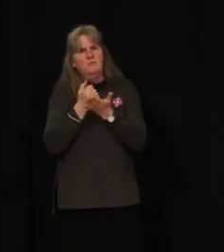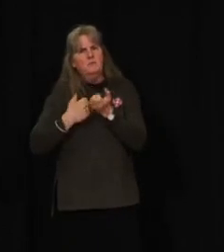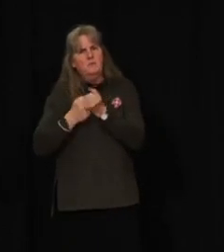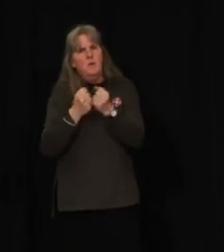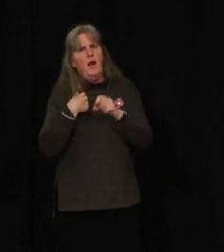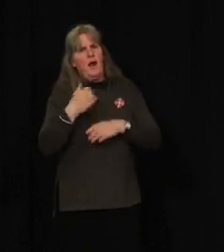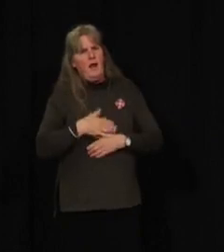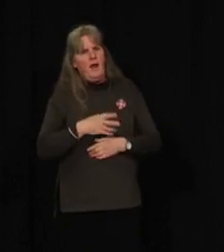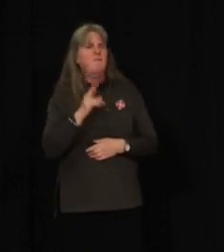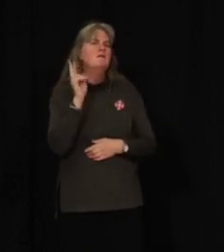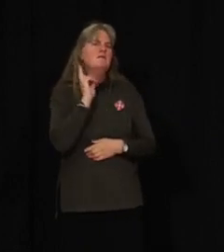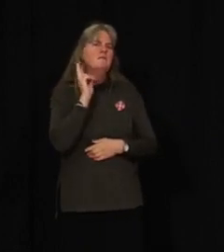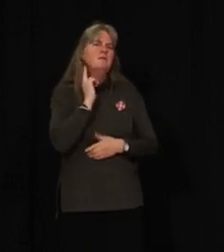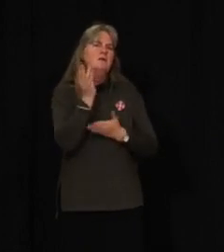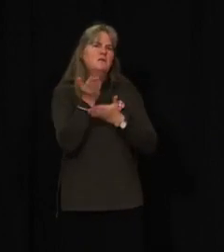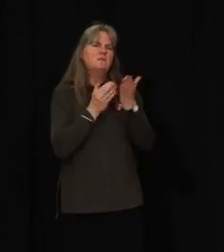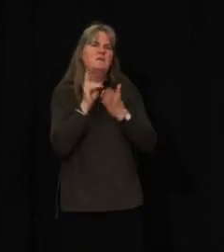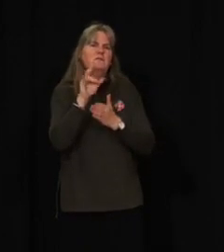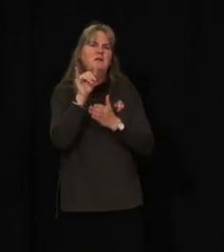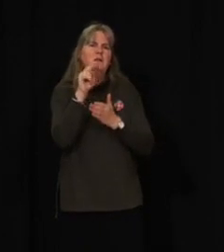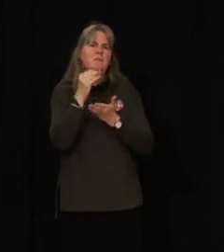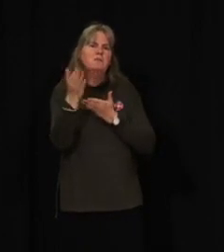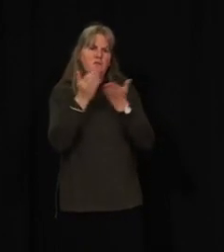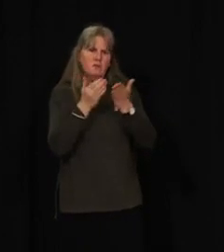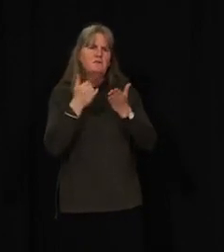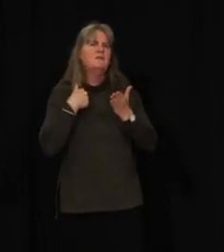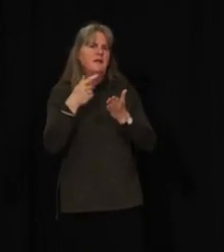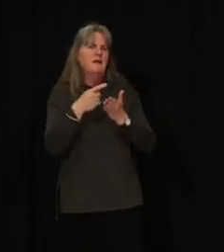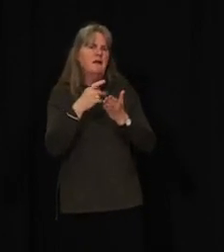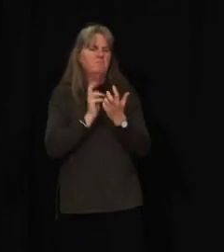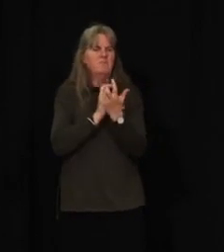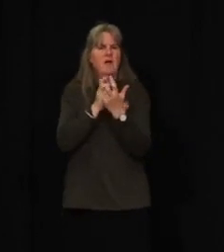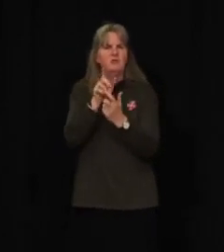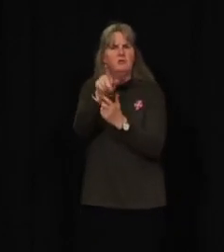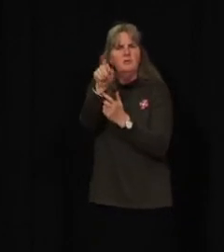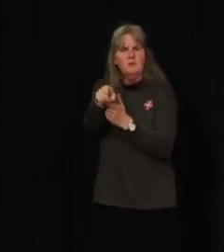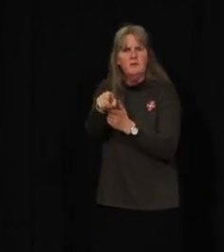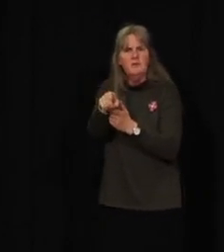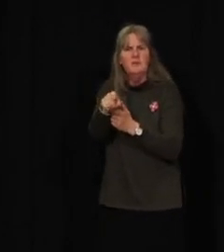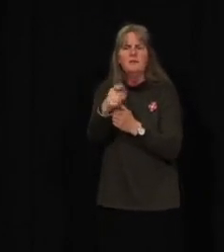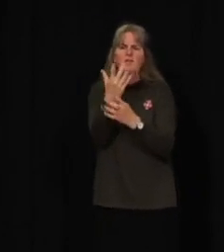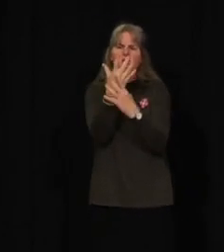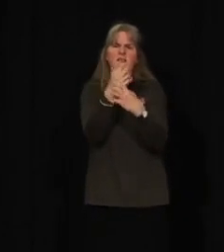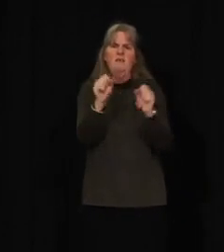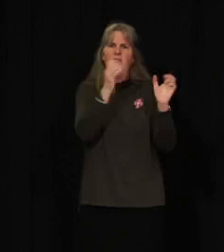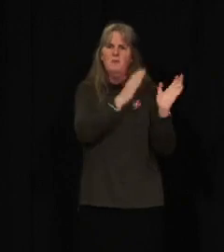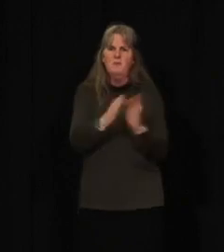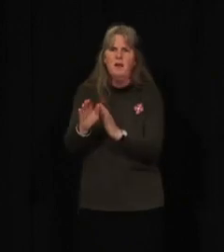The victim services can work with you to explore options based on your circumstances to help you make a safety plan and